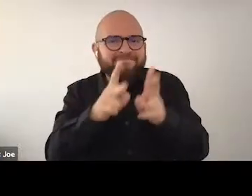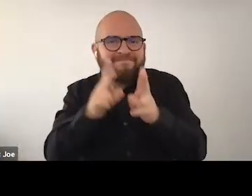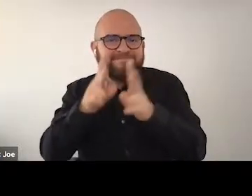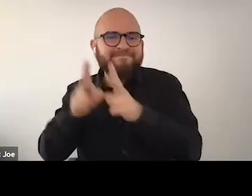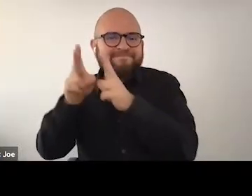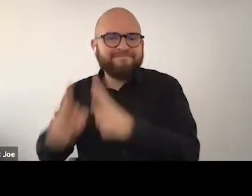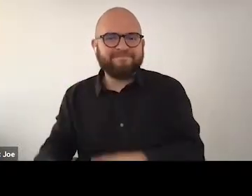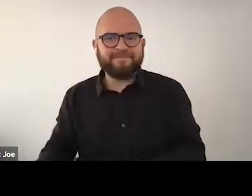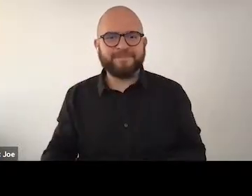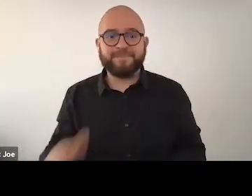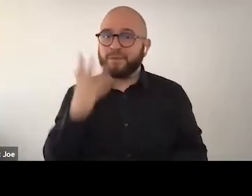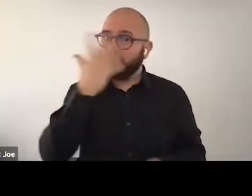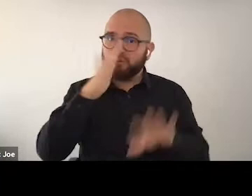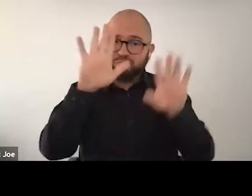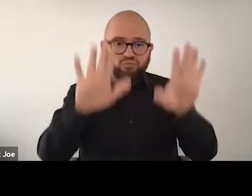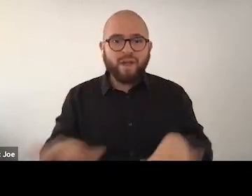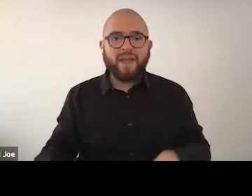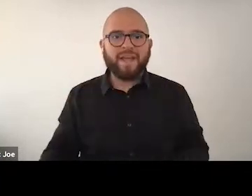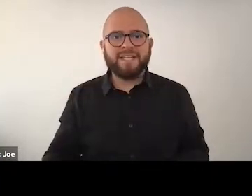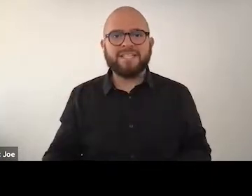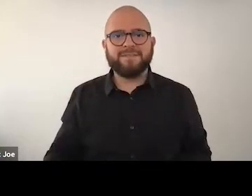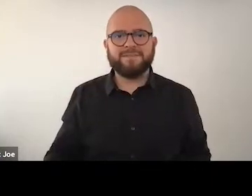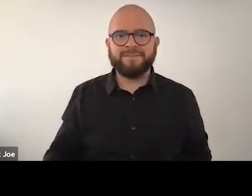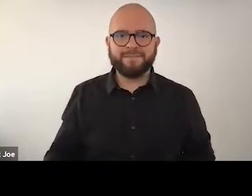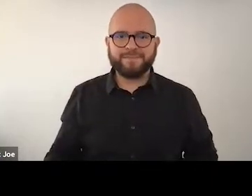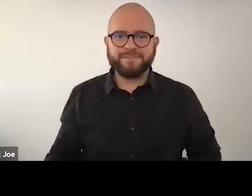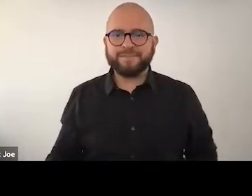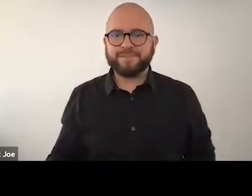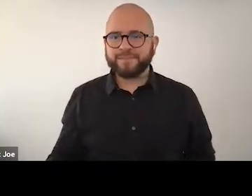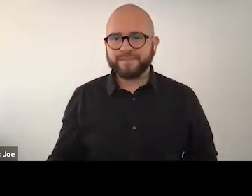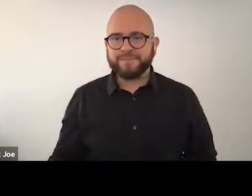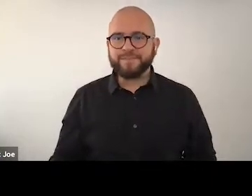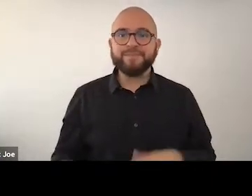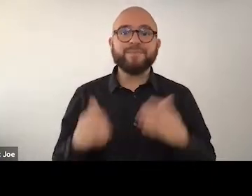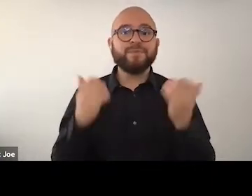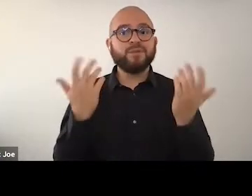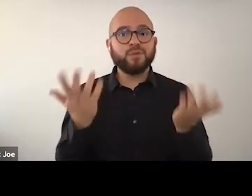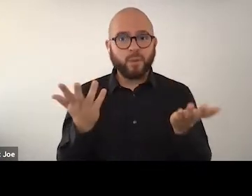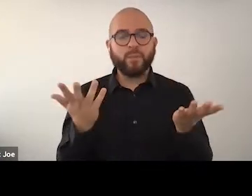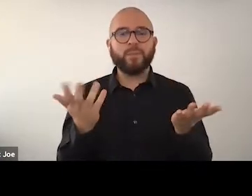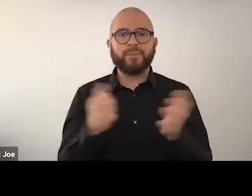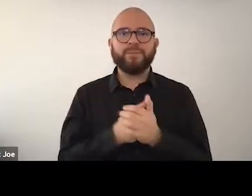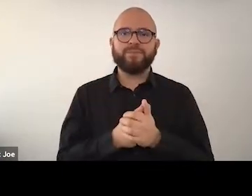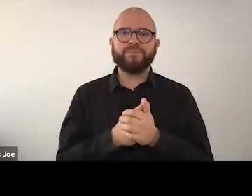[Ben] Looks great. Perfect. So under the new structure,